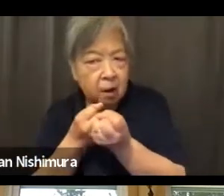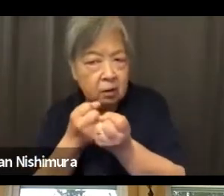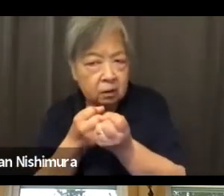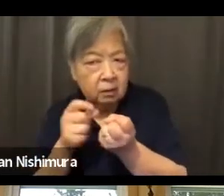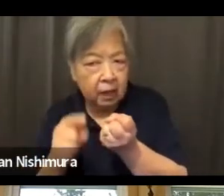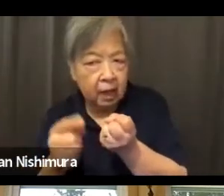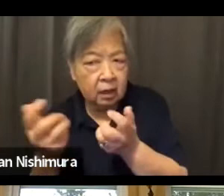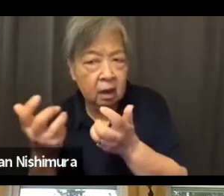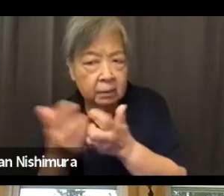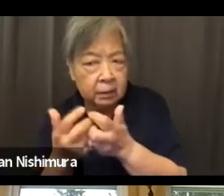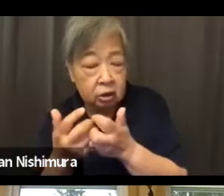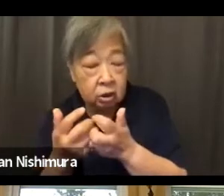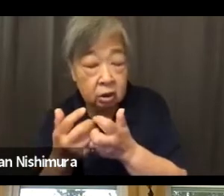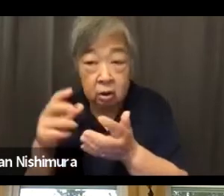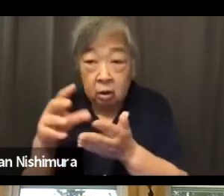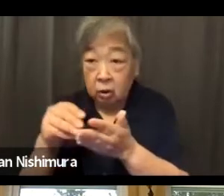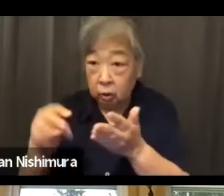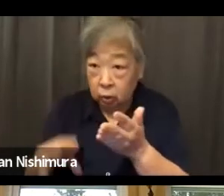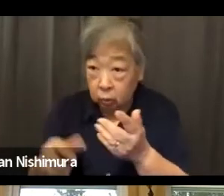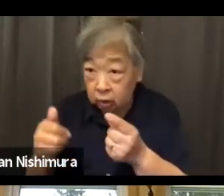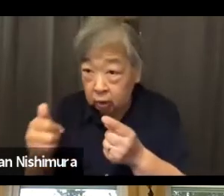Is it the student? Is it the institution?